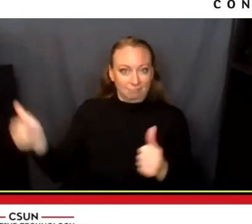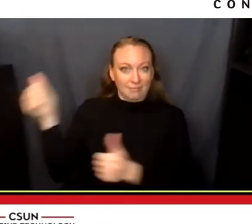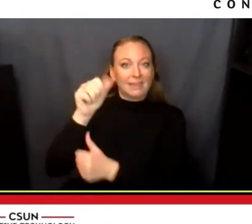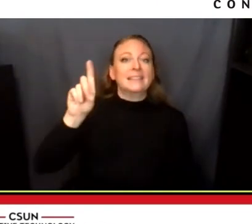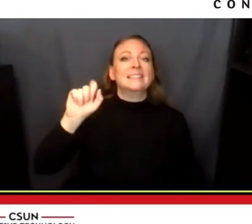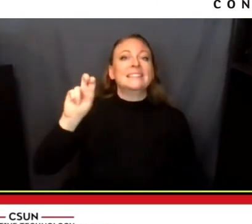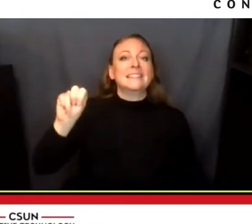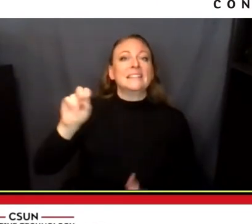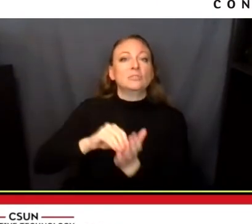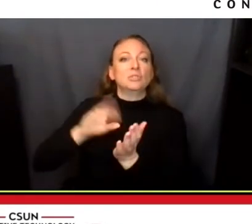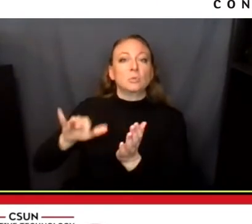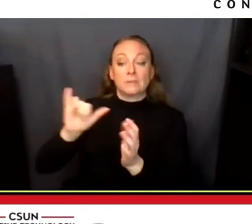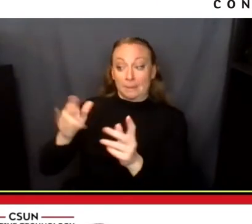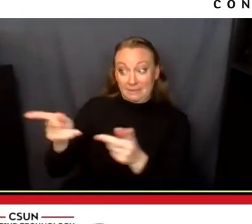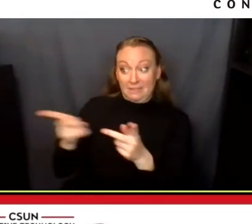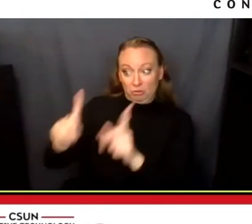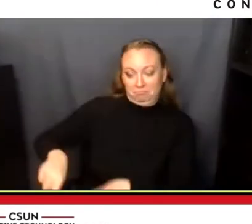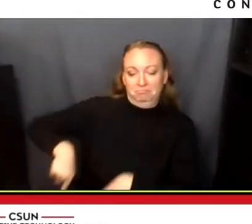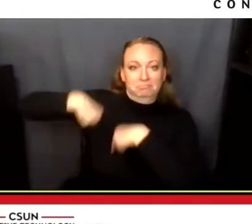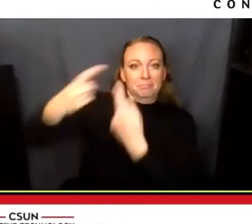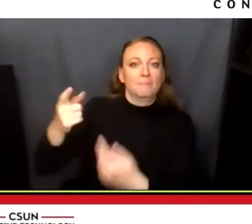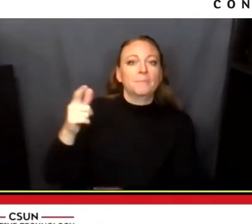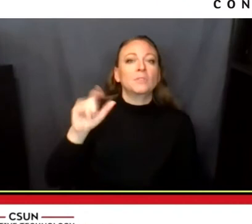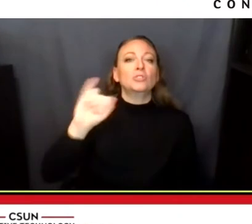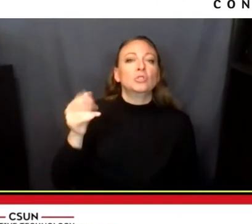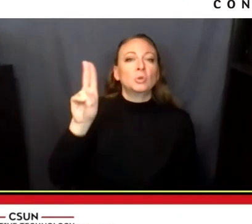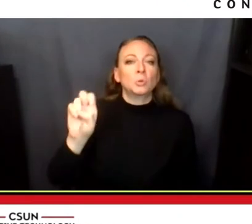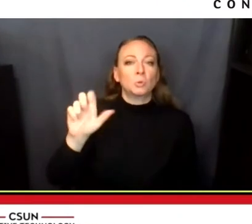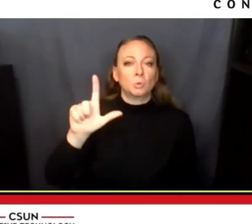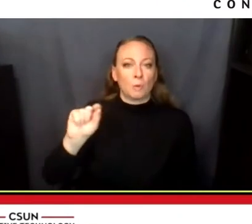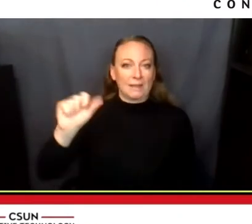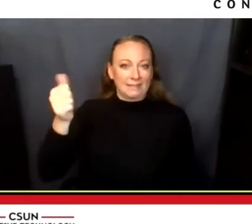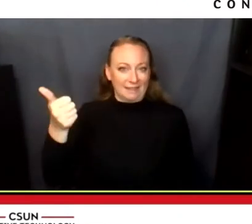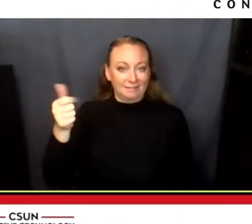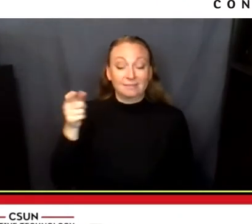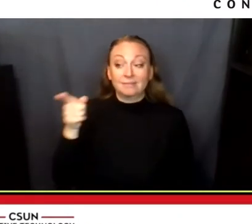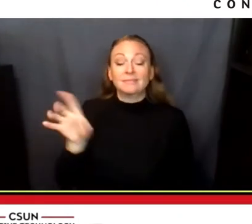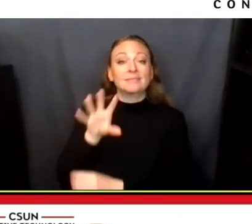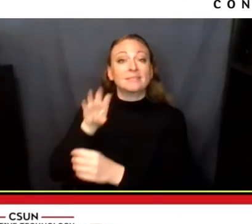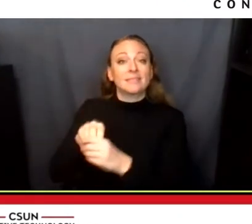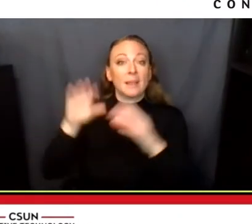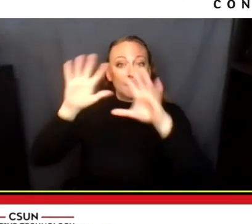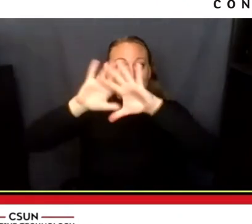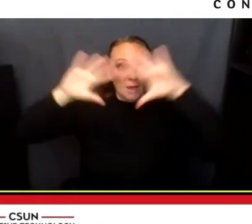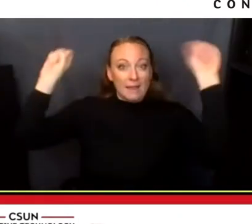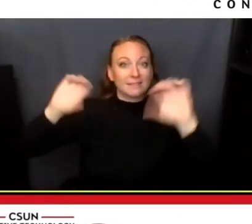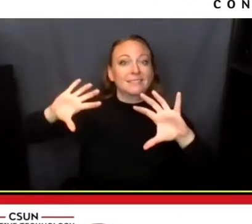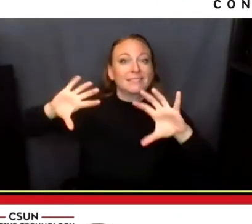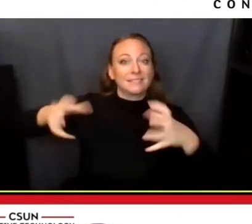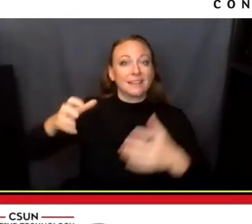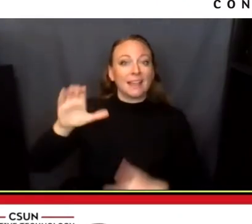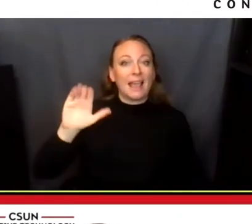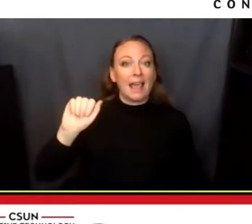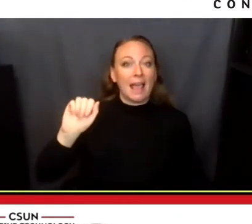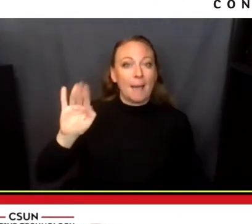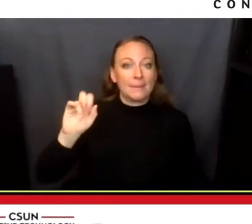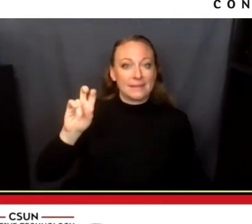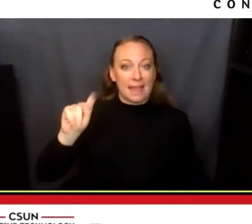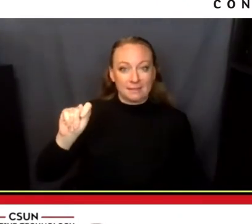since June of 2010. He serves on the president's cabinet and provides leadership to 11 departments and units